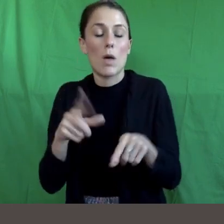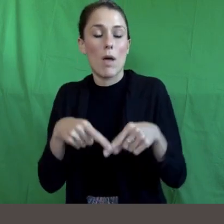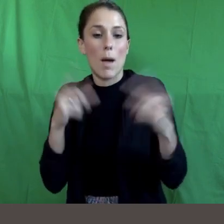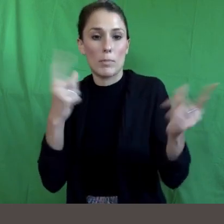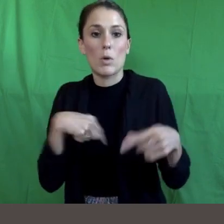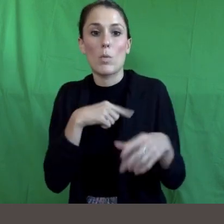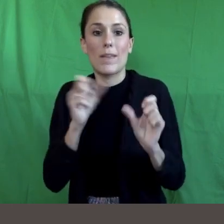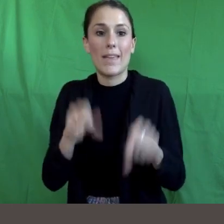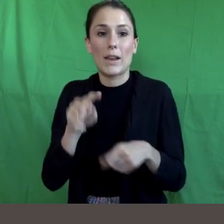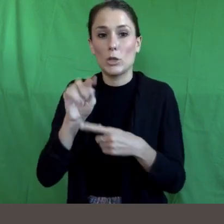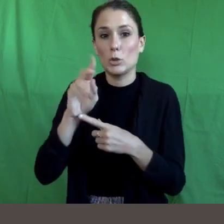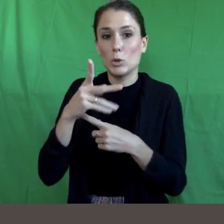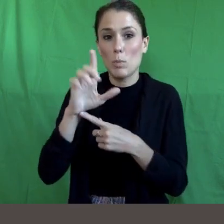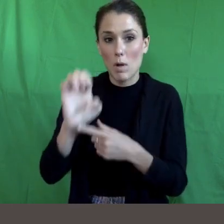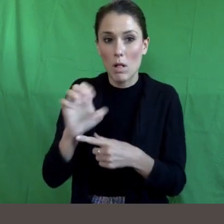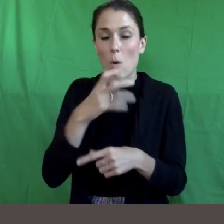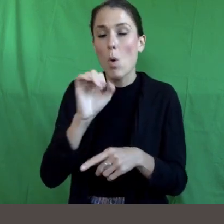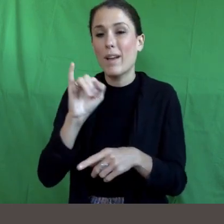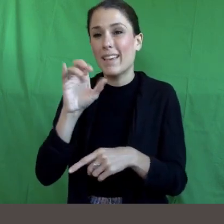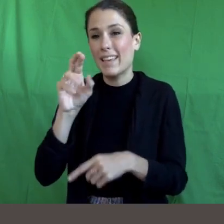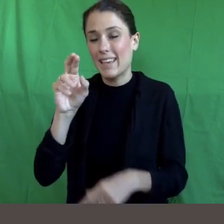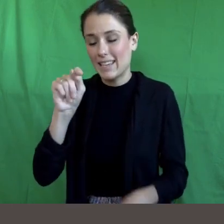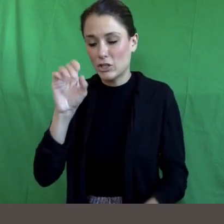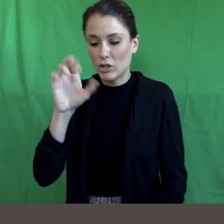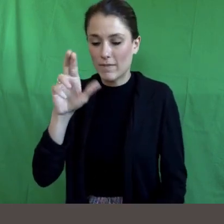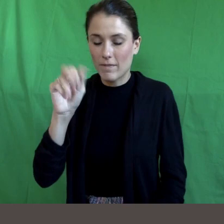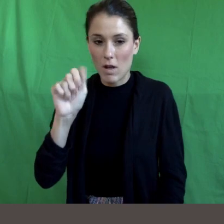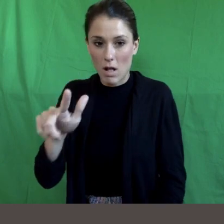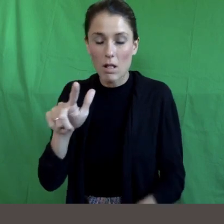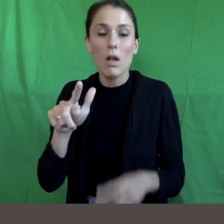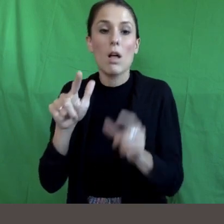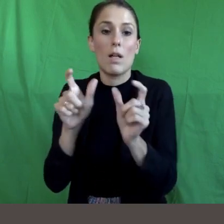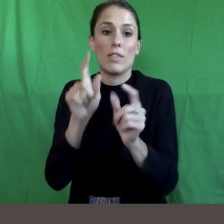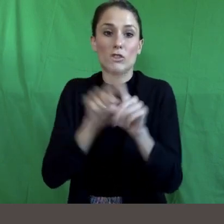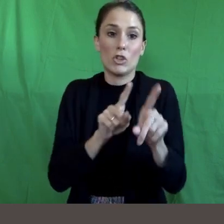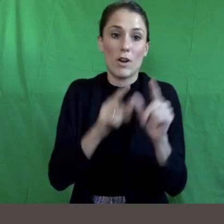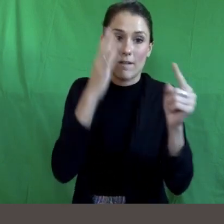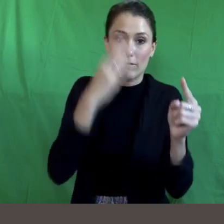So we can actually take a tuple or an iterable, put a star in front of it and essentially